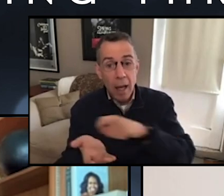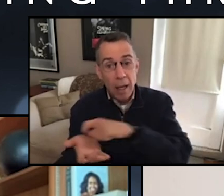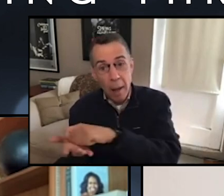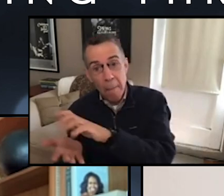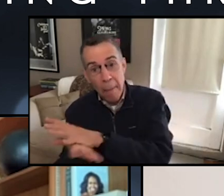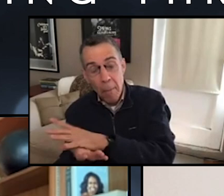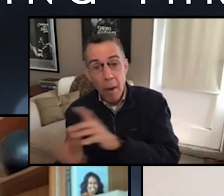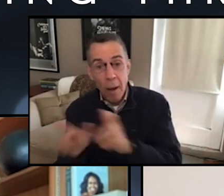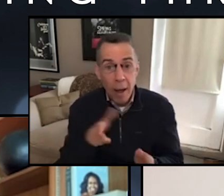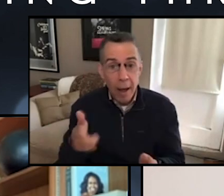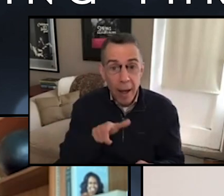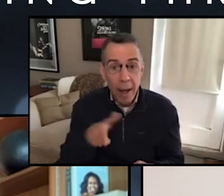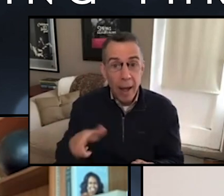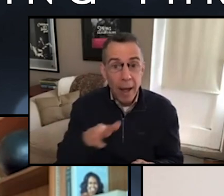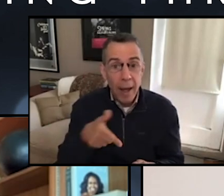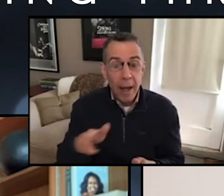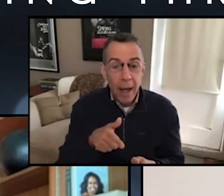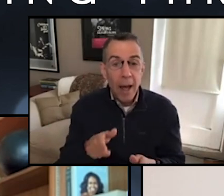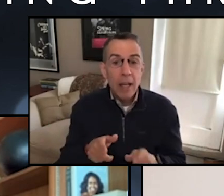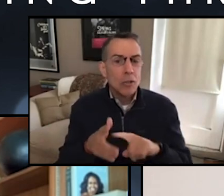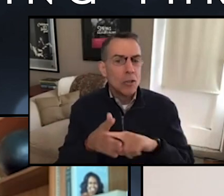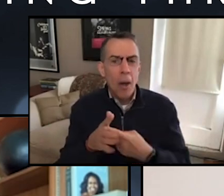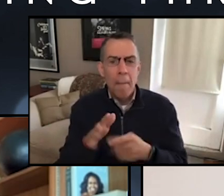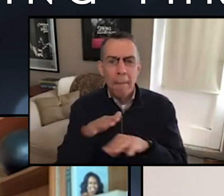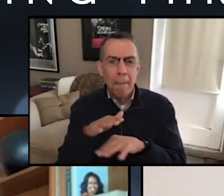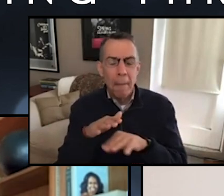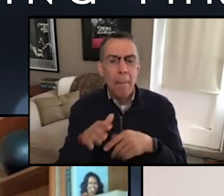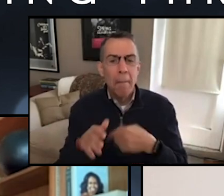know what had first started very basic. Me introducing myself, him letting me